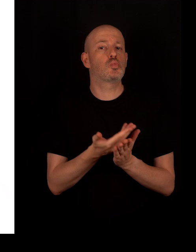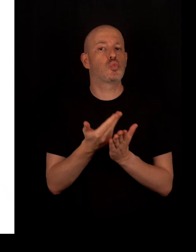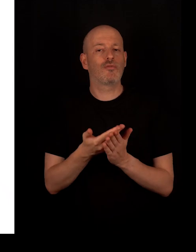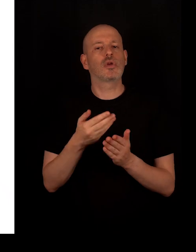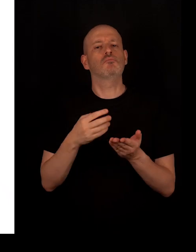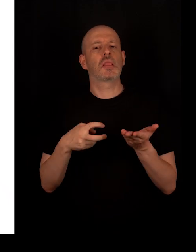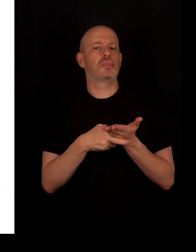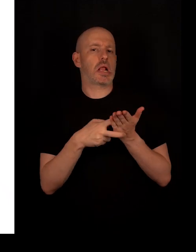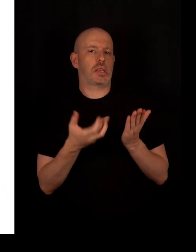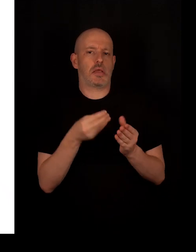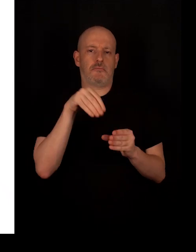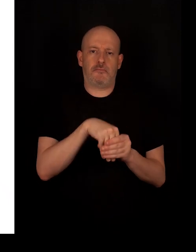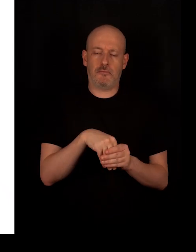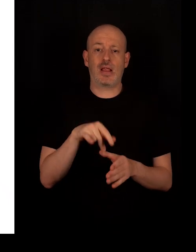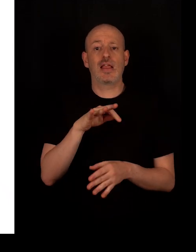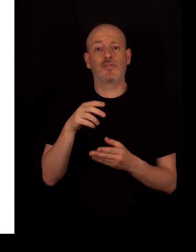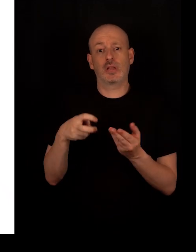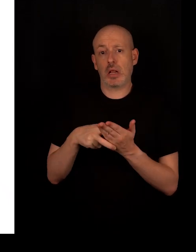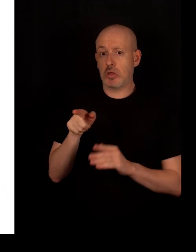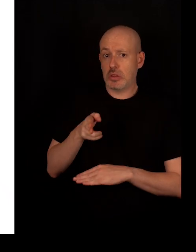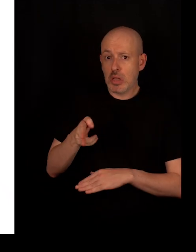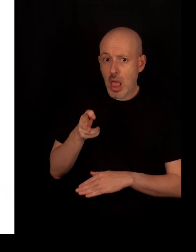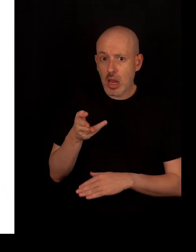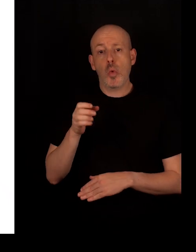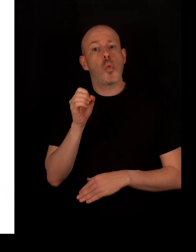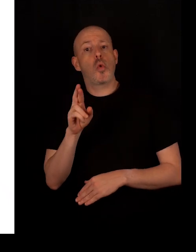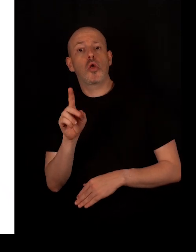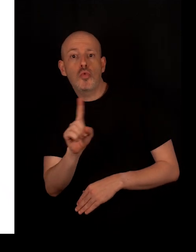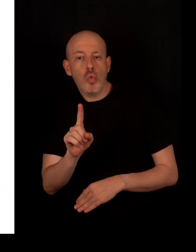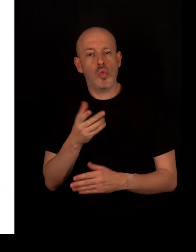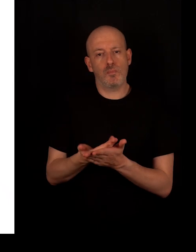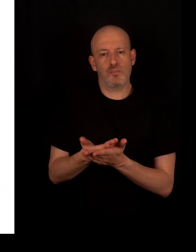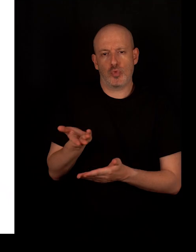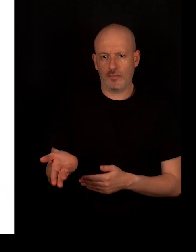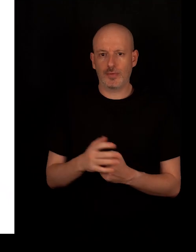the proof is already the ticket. If they took the train, or if they did not.